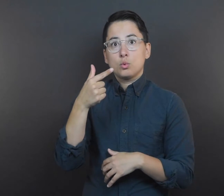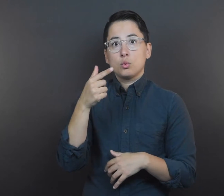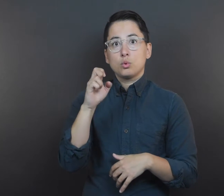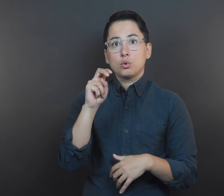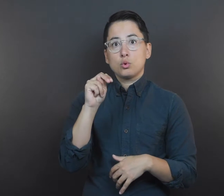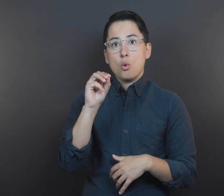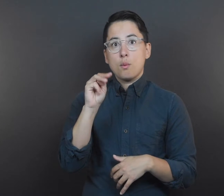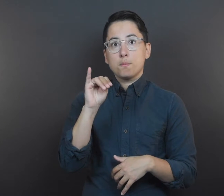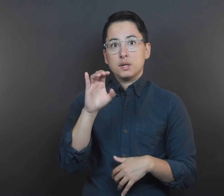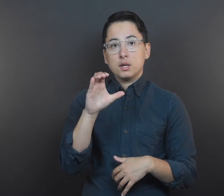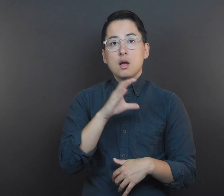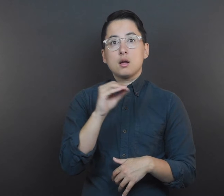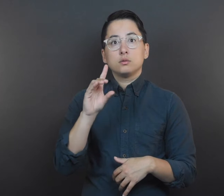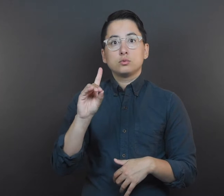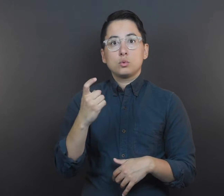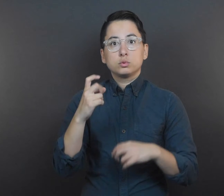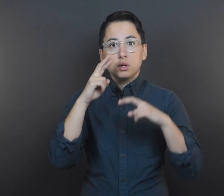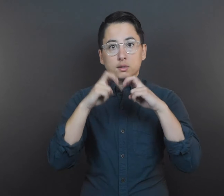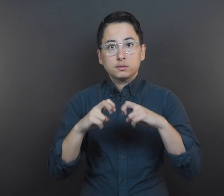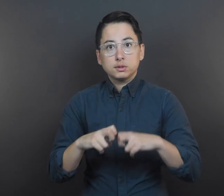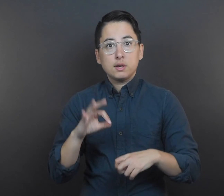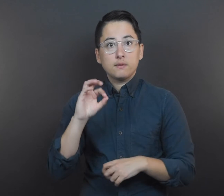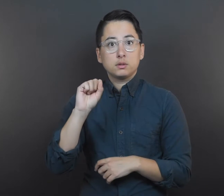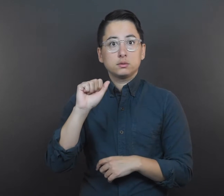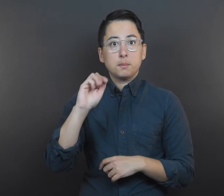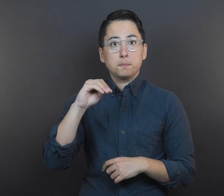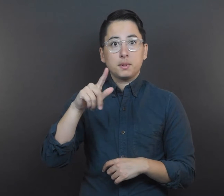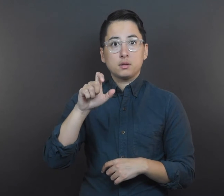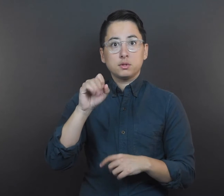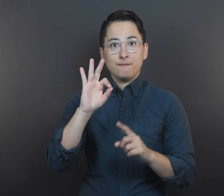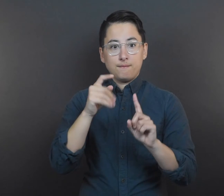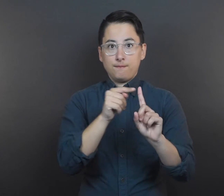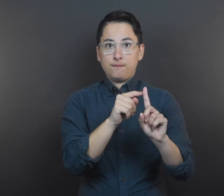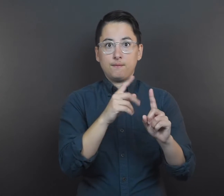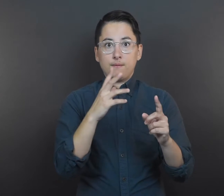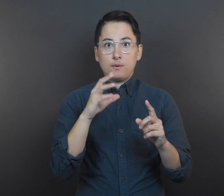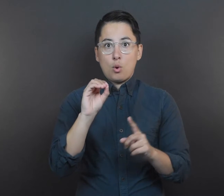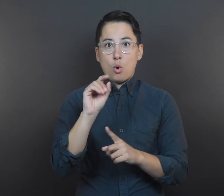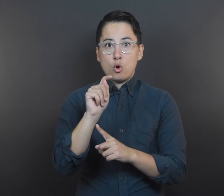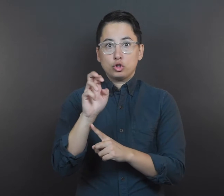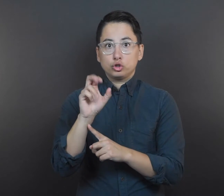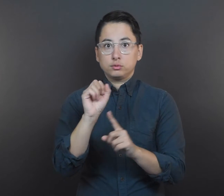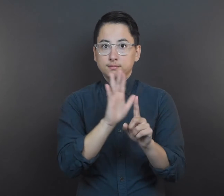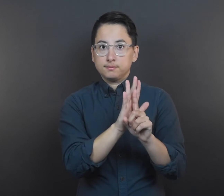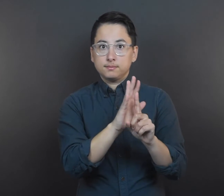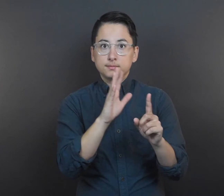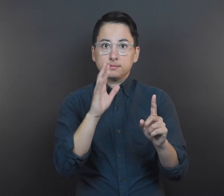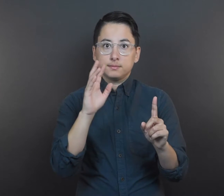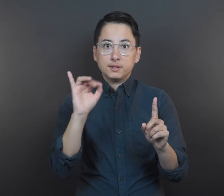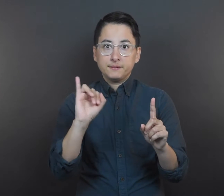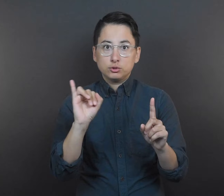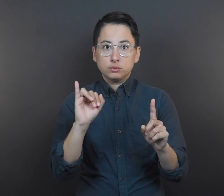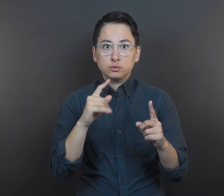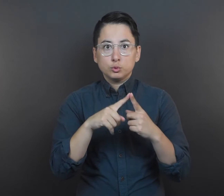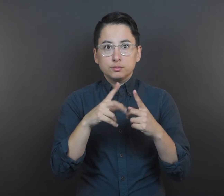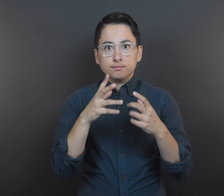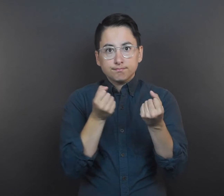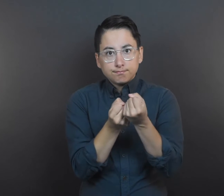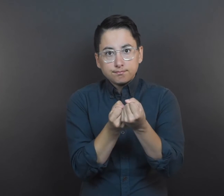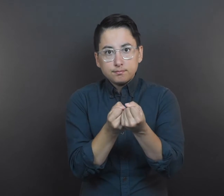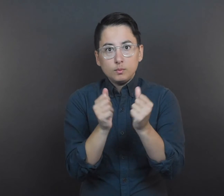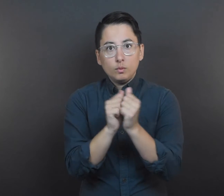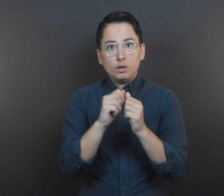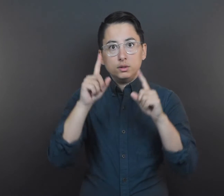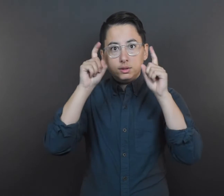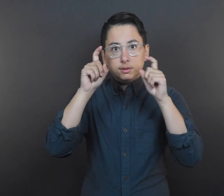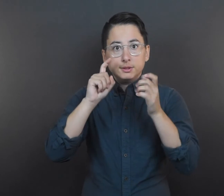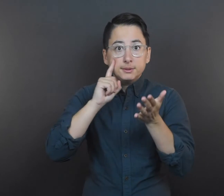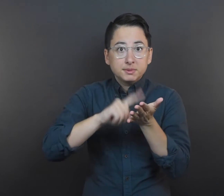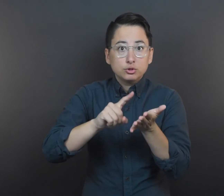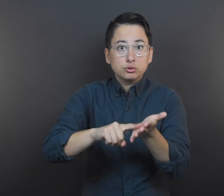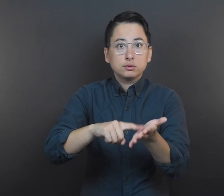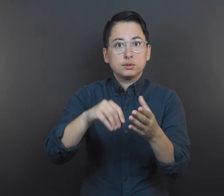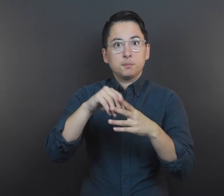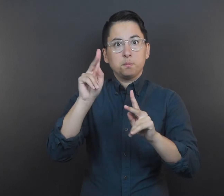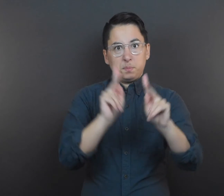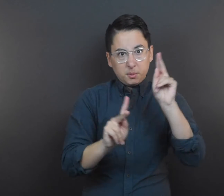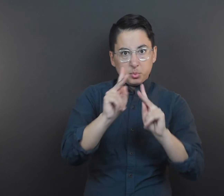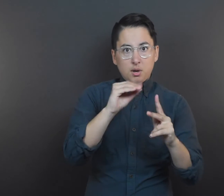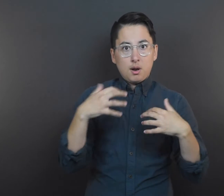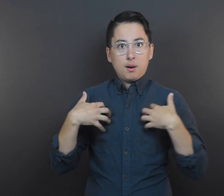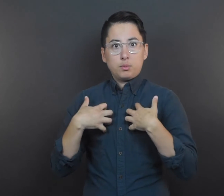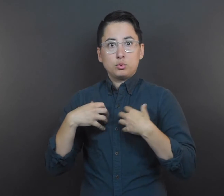people and animals with the Georgia Department of Public Health and Georgia Aquarium.